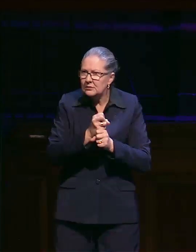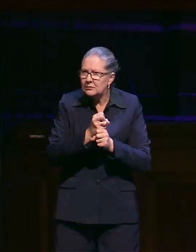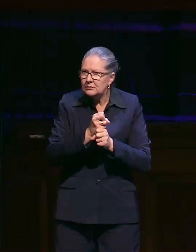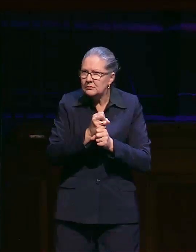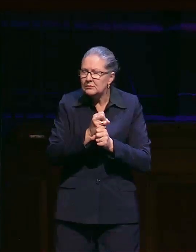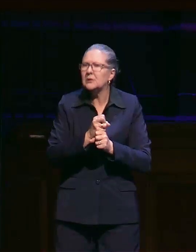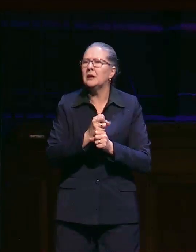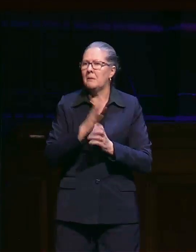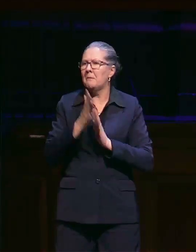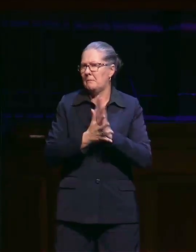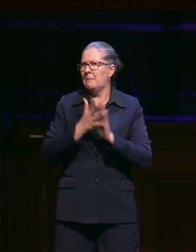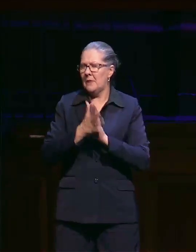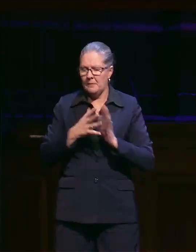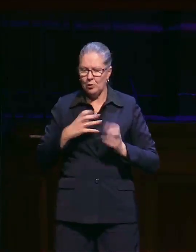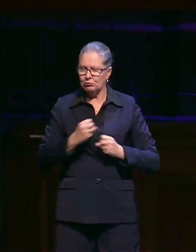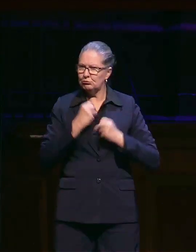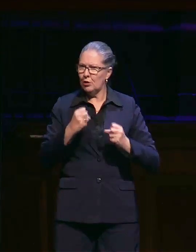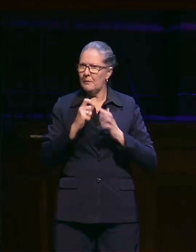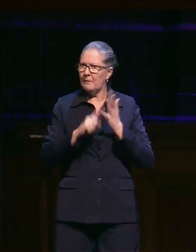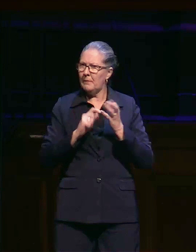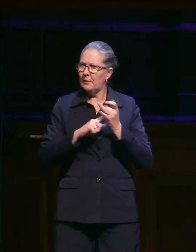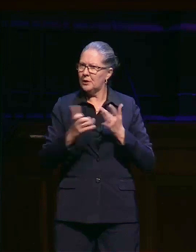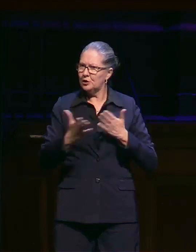strengthened public service that supports the government's commitment to